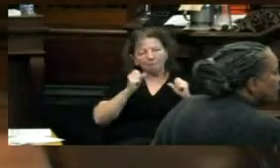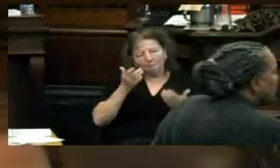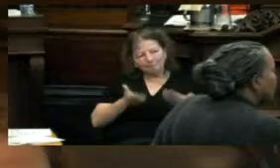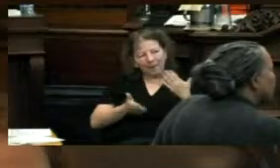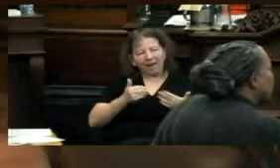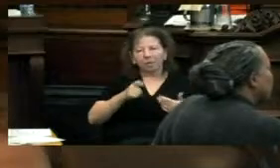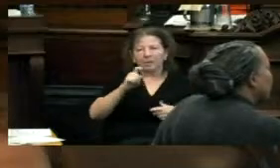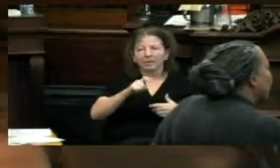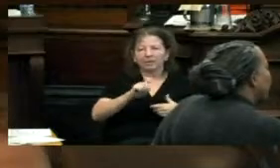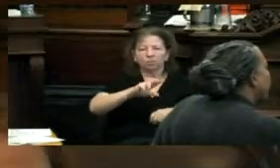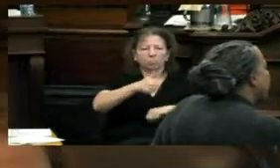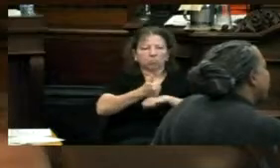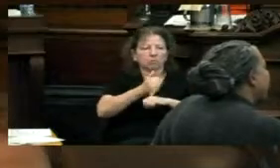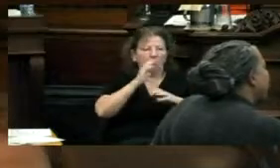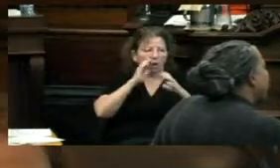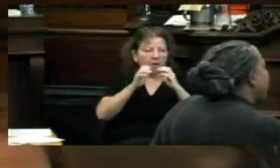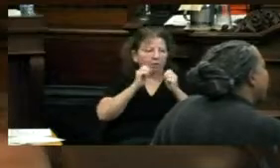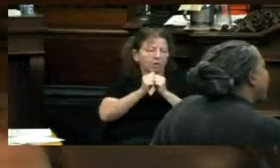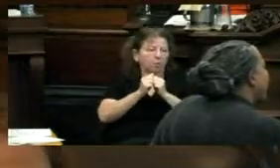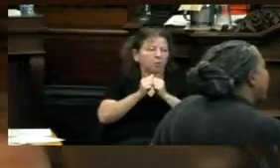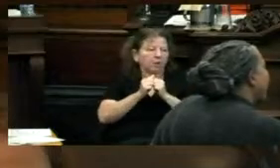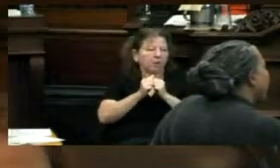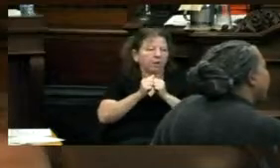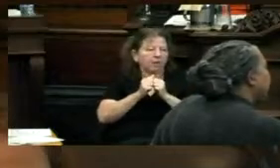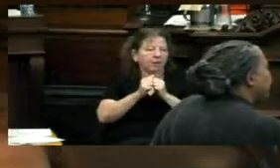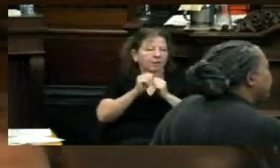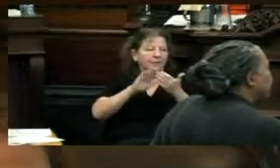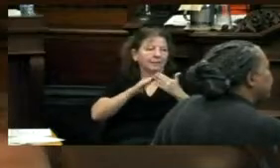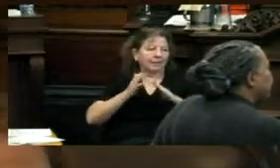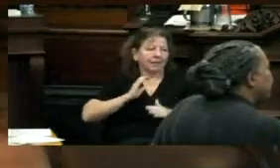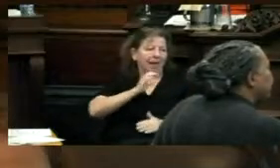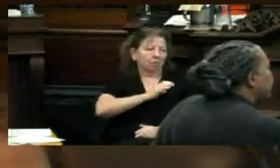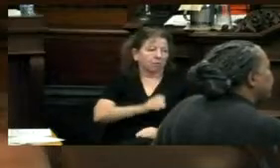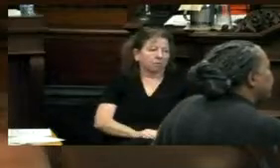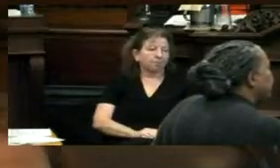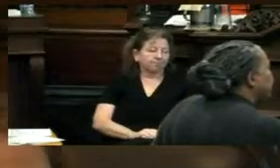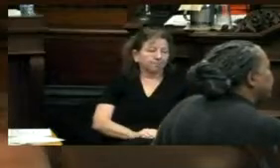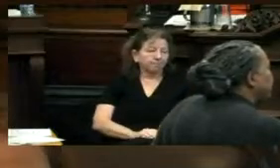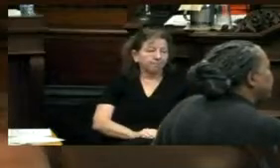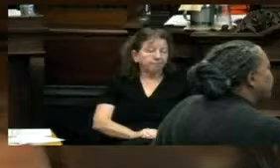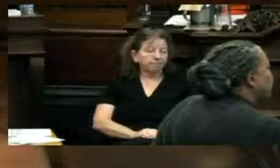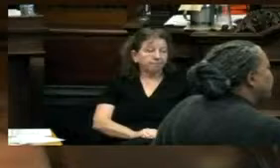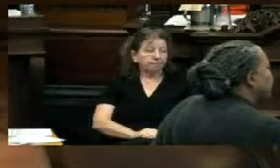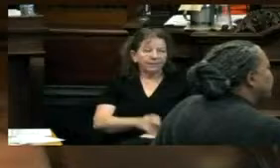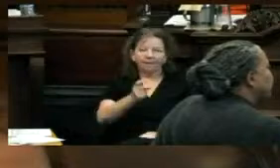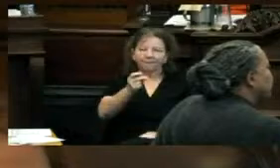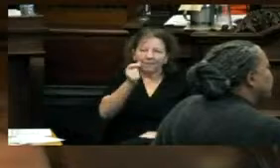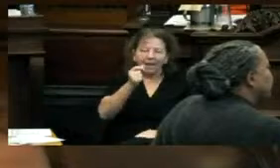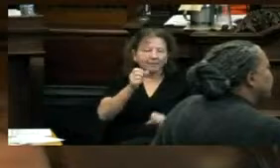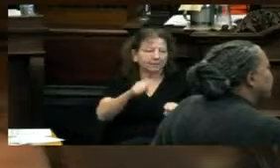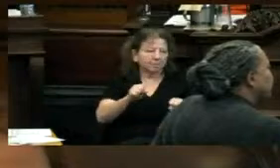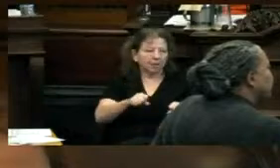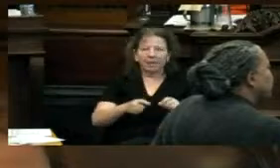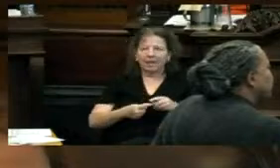things could warrant a